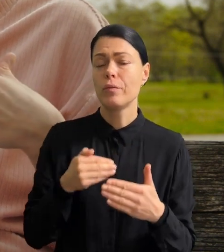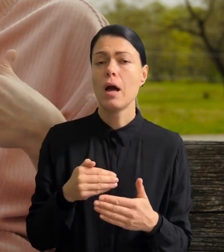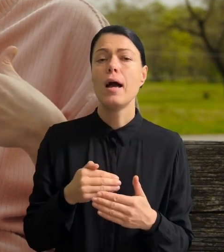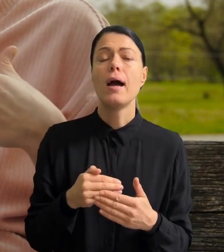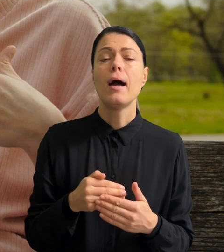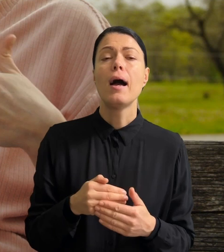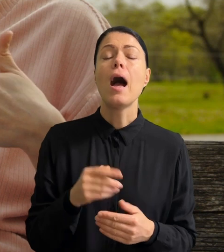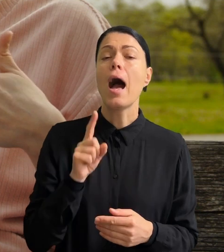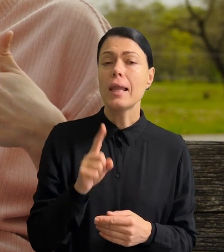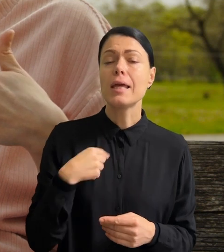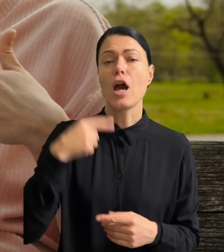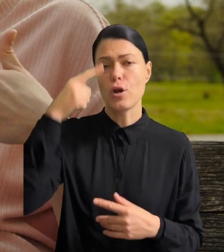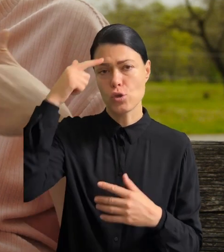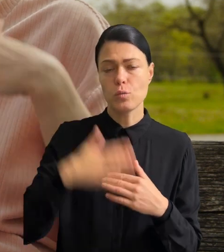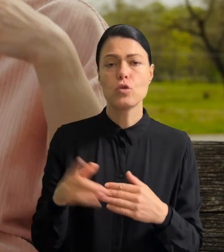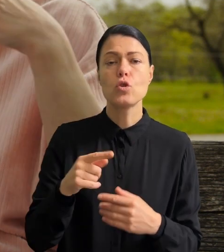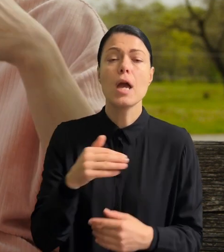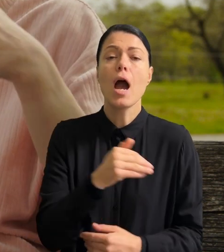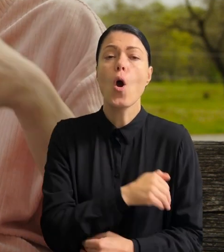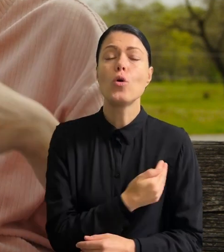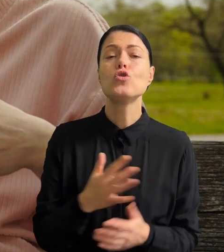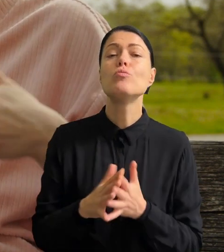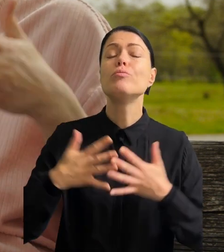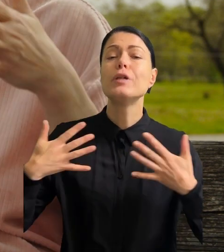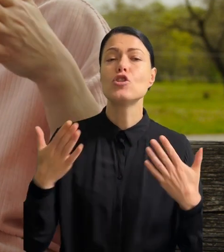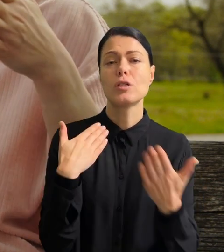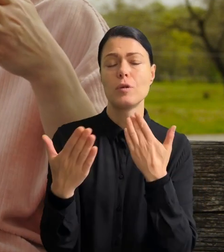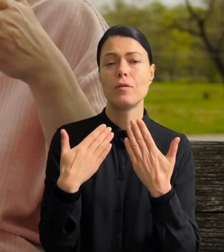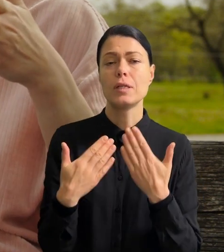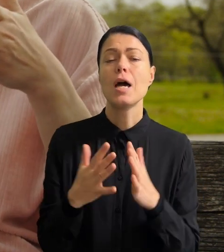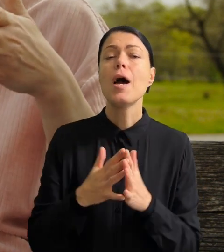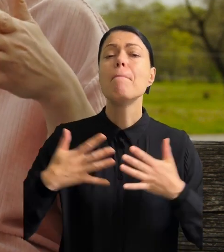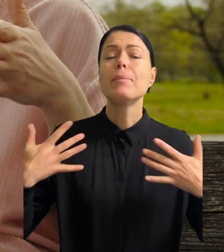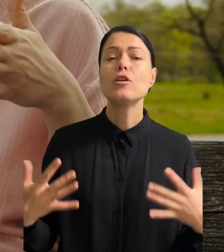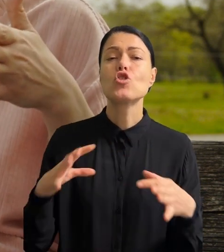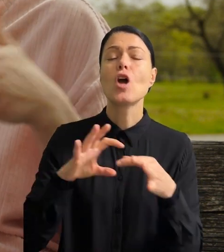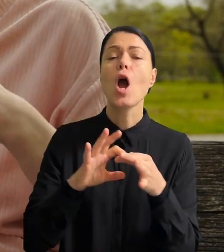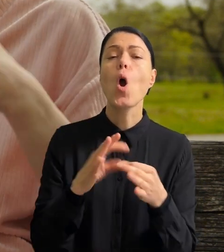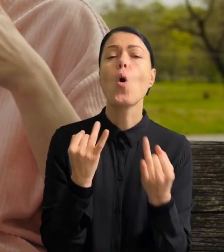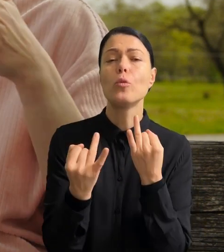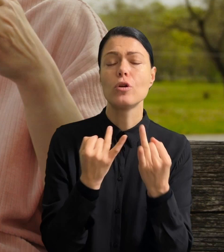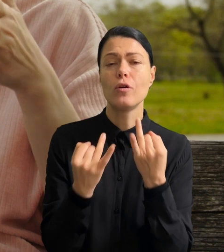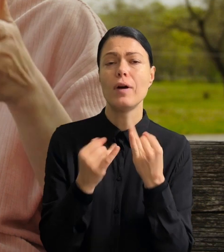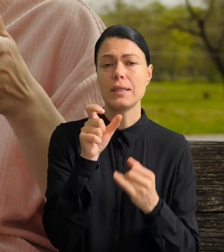But I realized that I wanted to communicate more. Talk more with people.